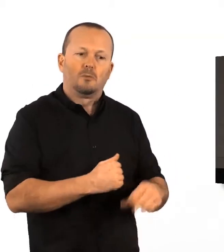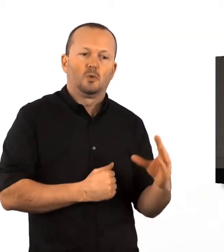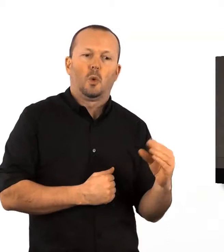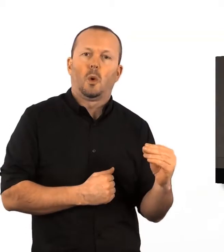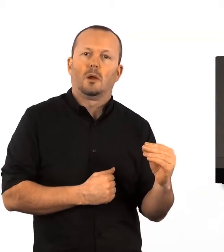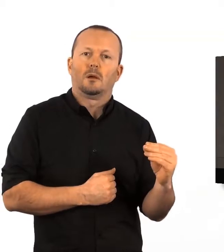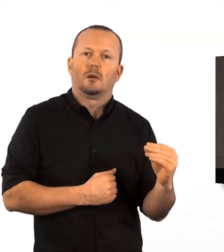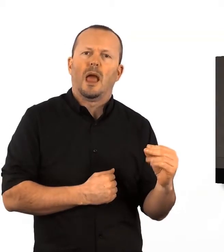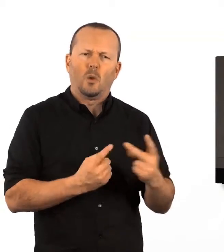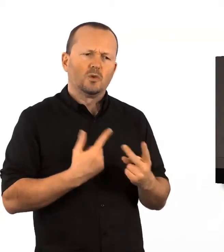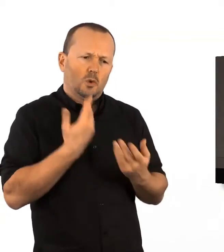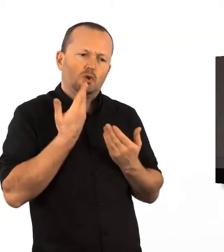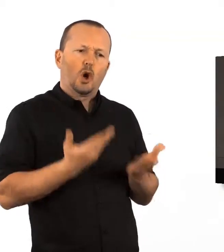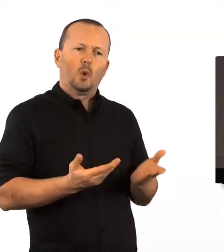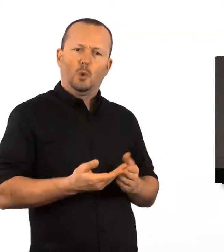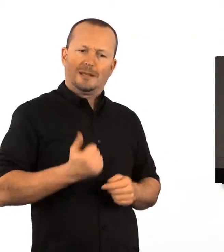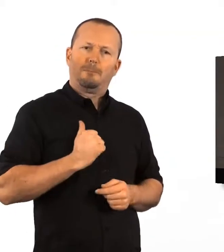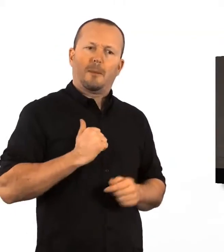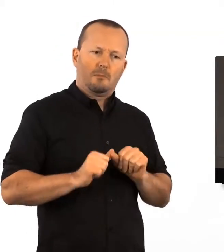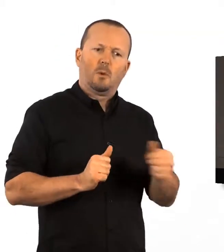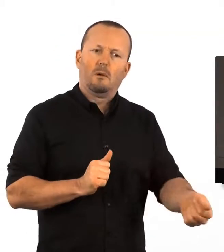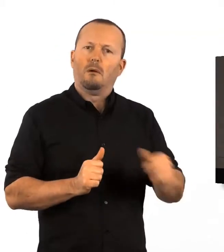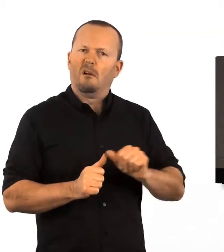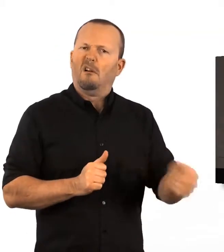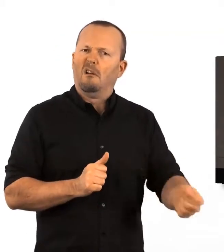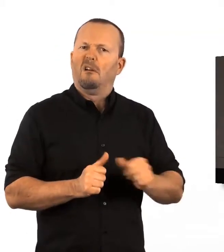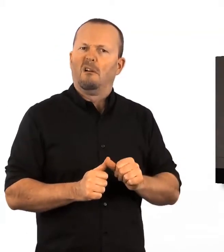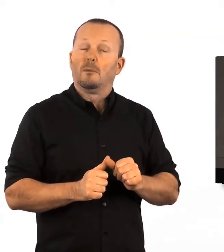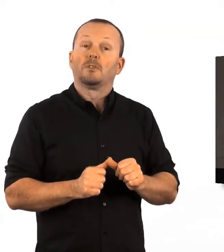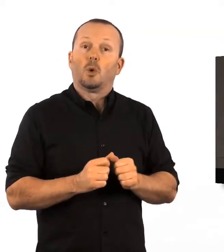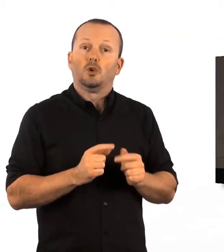and an expectation for them to talk, so you can do that with your pacing of language,